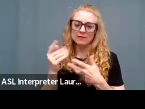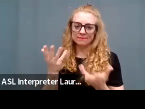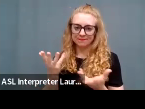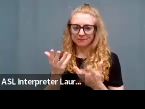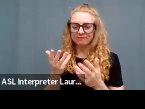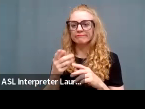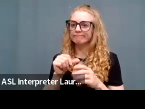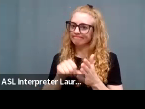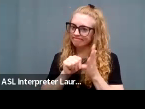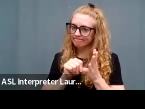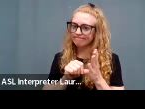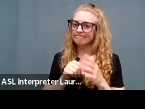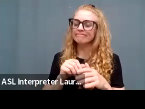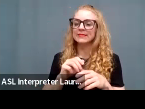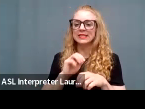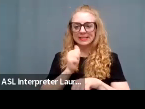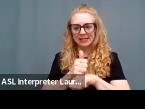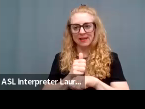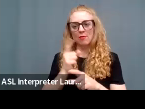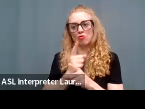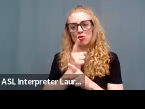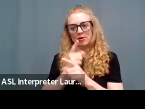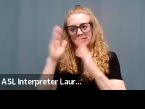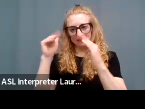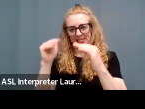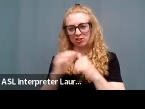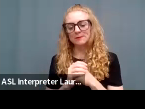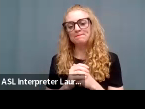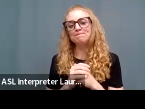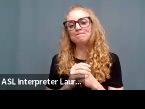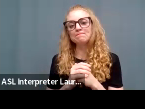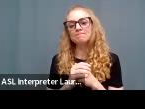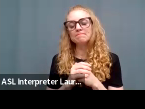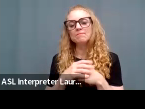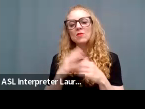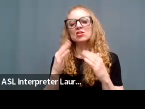stress that about setting expectations right technology so what infrastructure is is needed